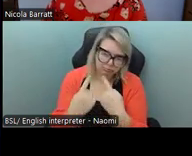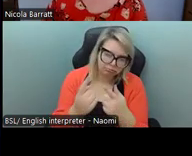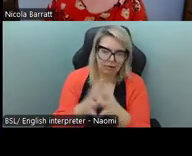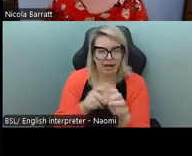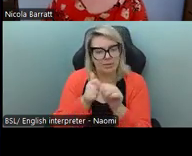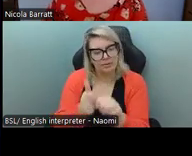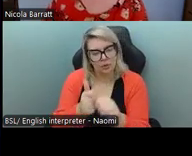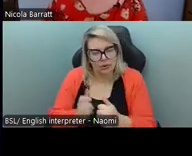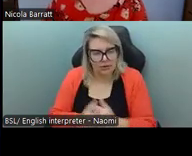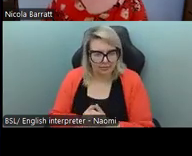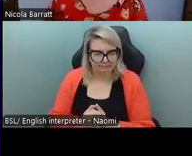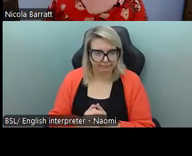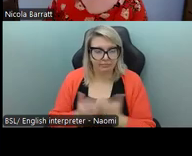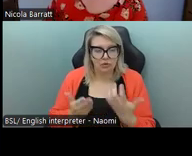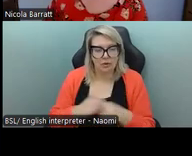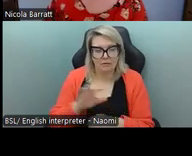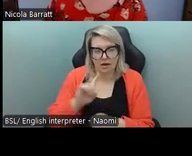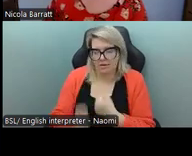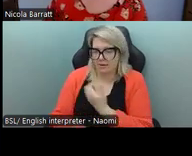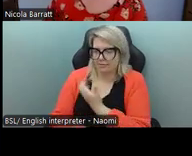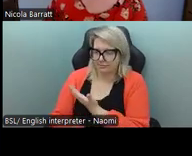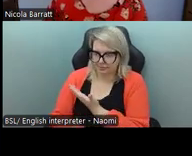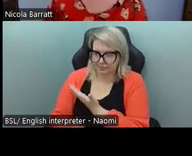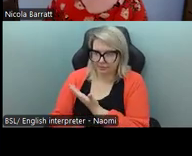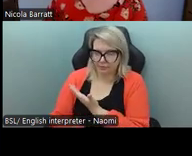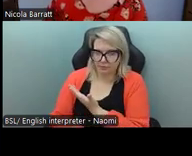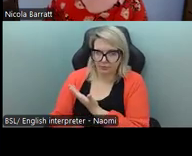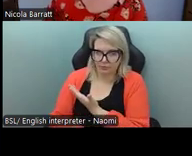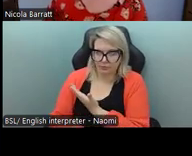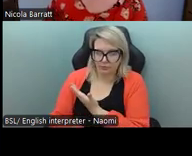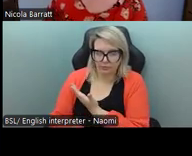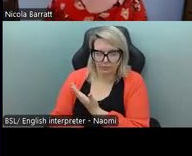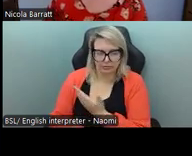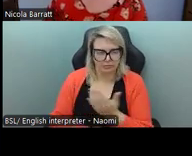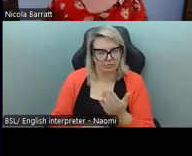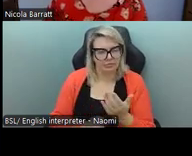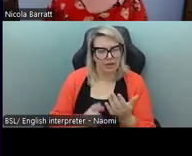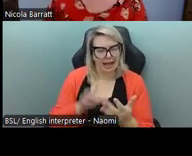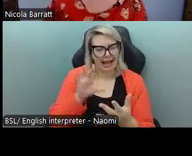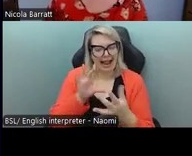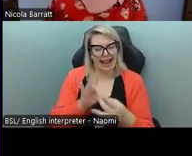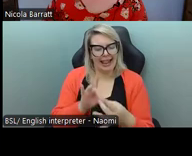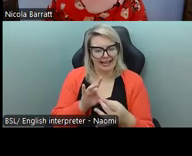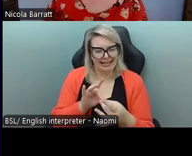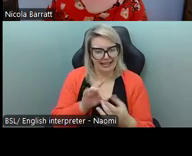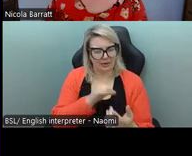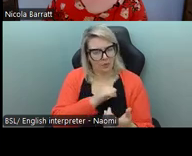This is what we're going to be looking at today. We've got Why LinkedIn, Getting set up, How LinkedIn works,